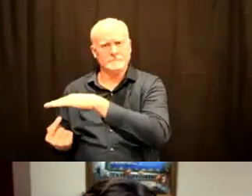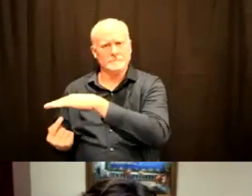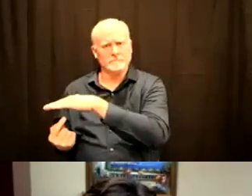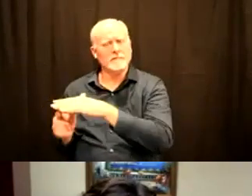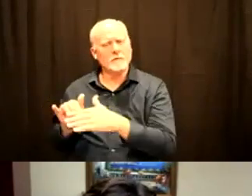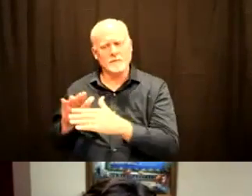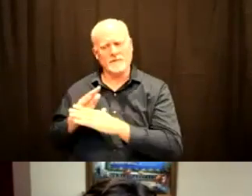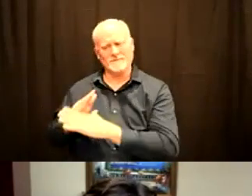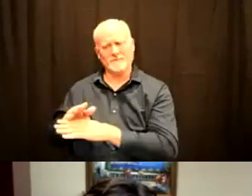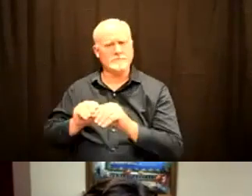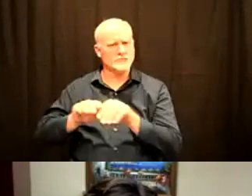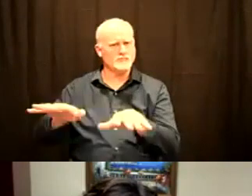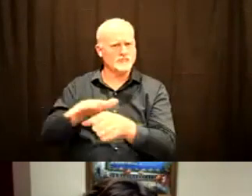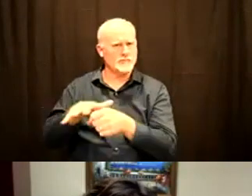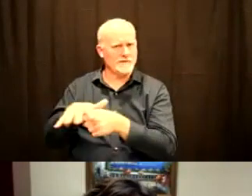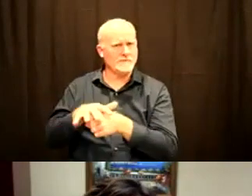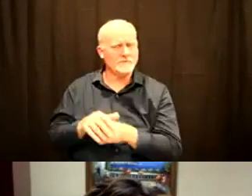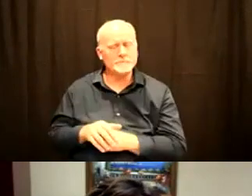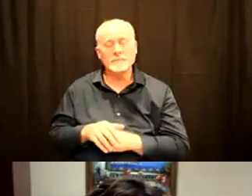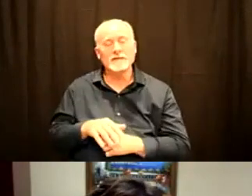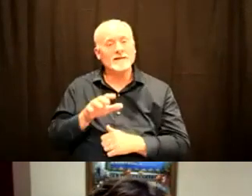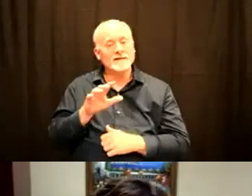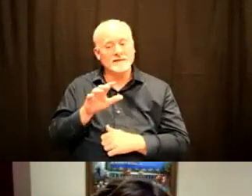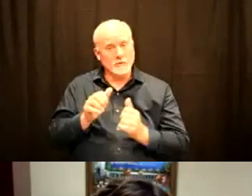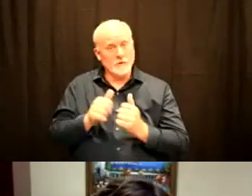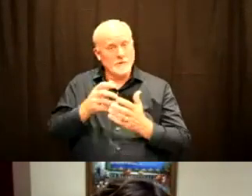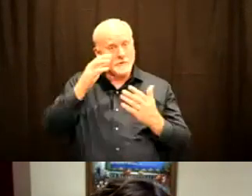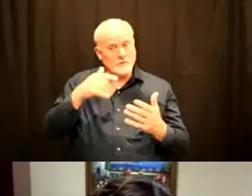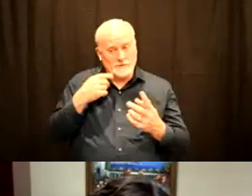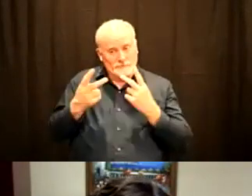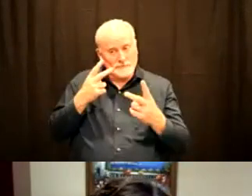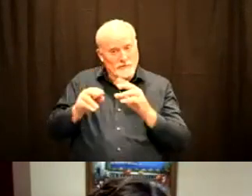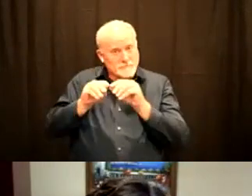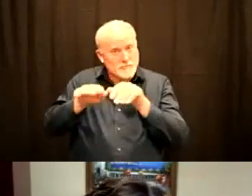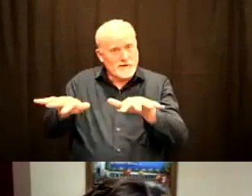settings because again even among students when we saw transmission the transmission was